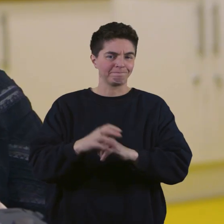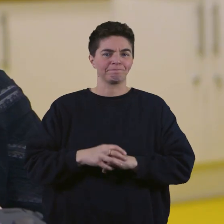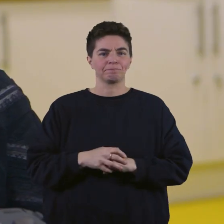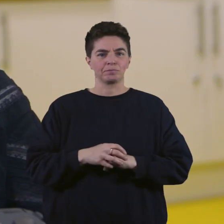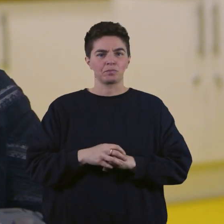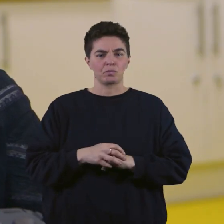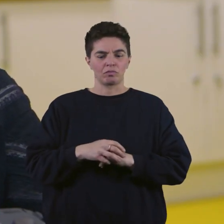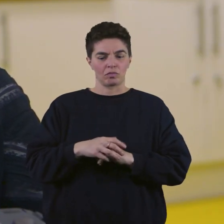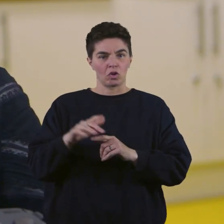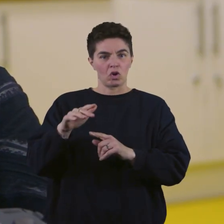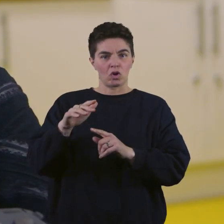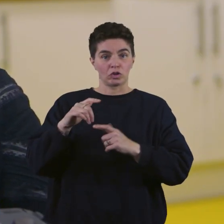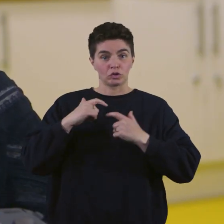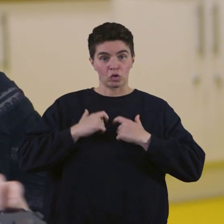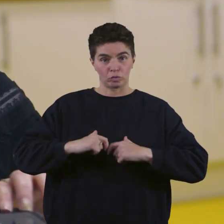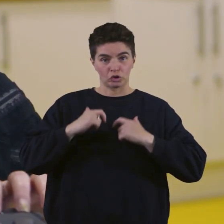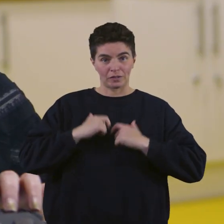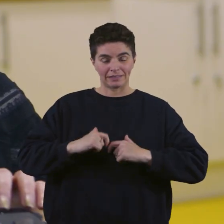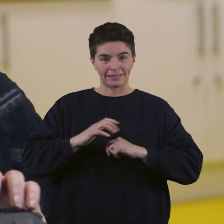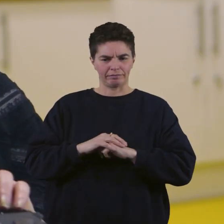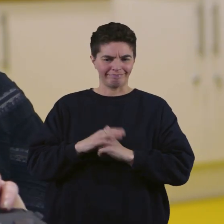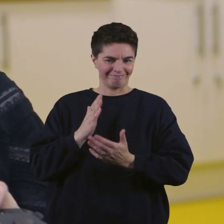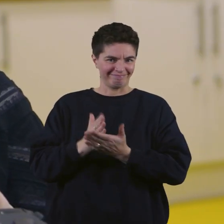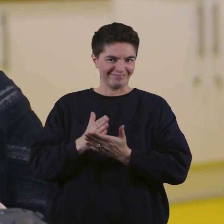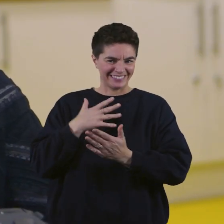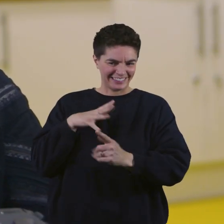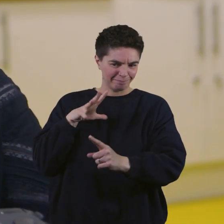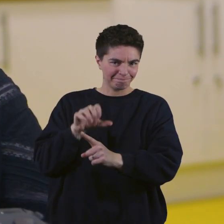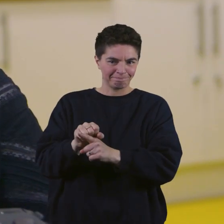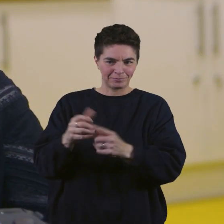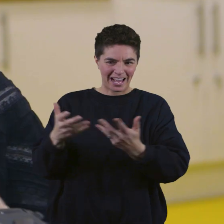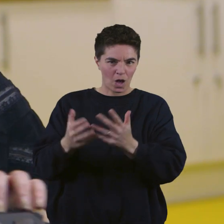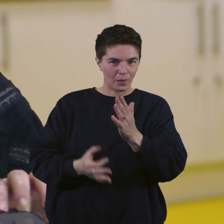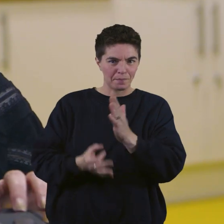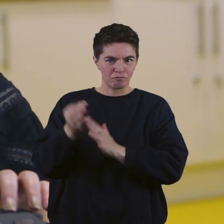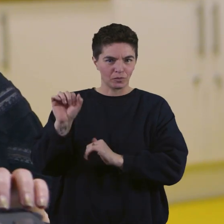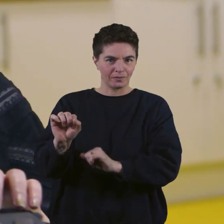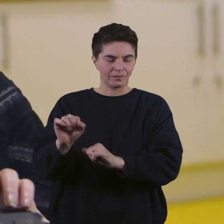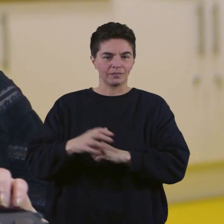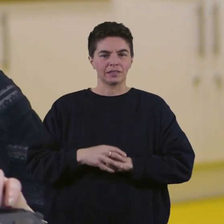Social services also need to find out about the best way to care for people.